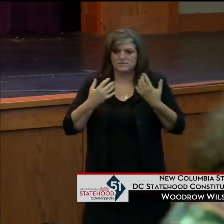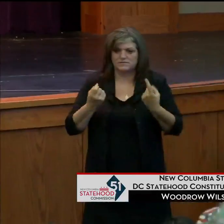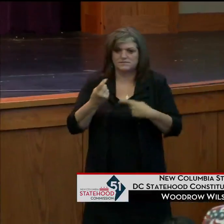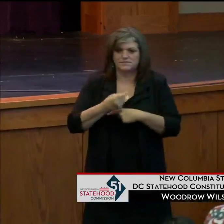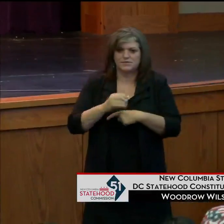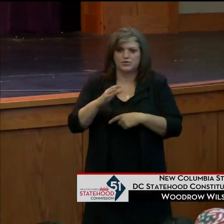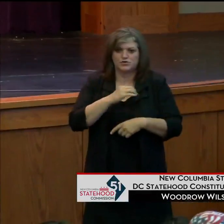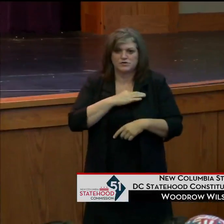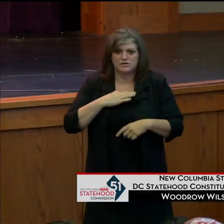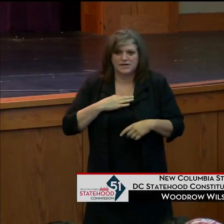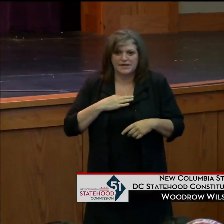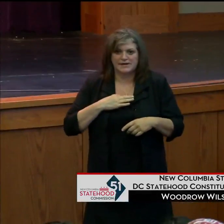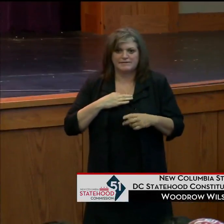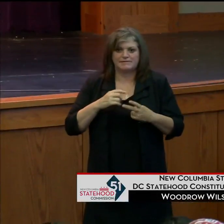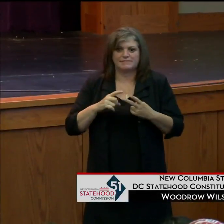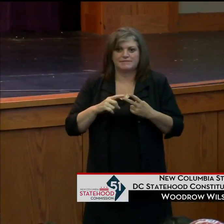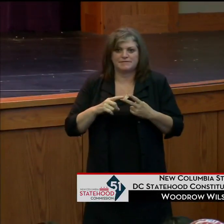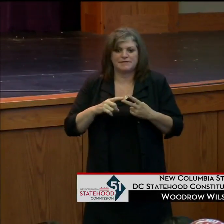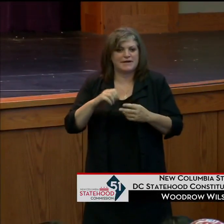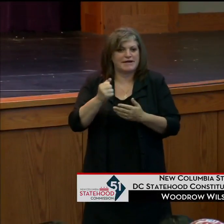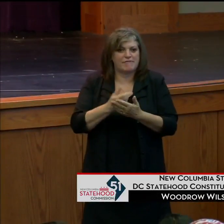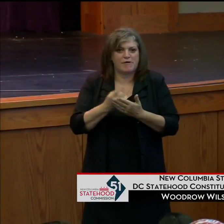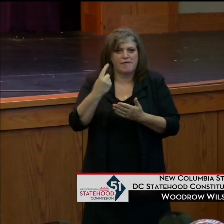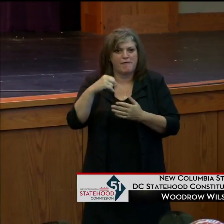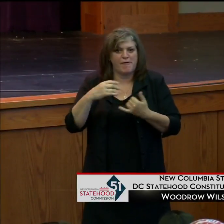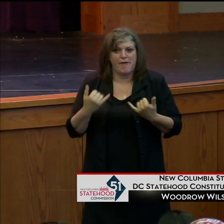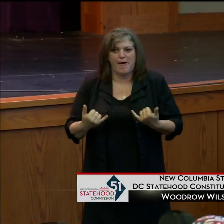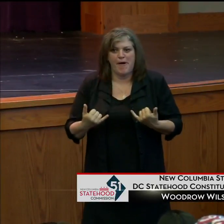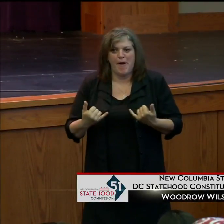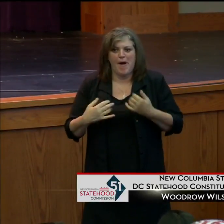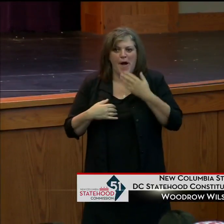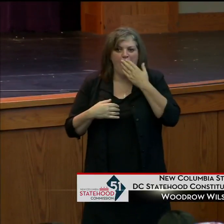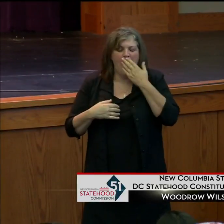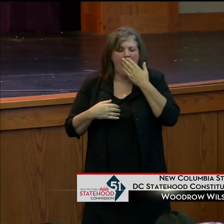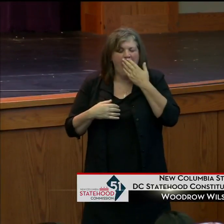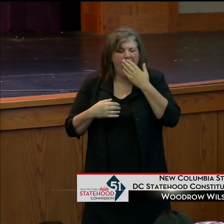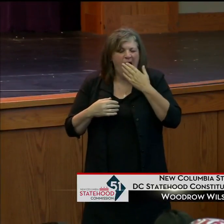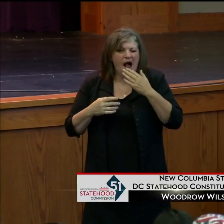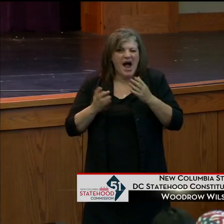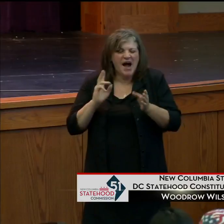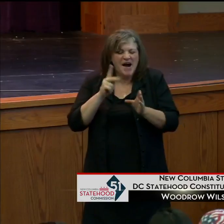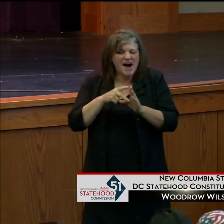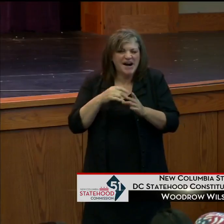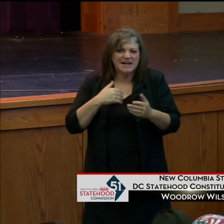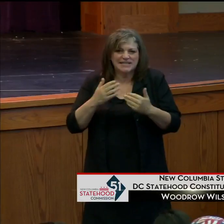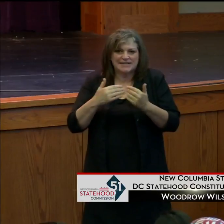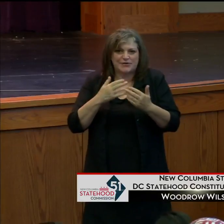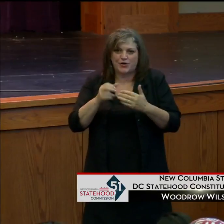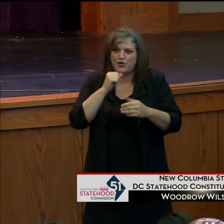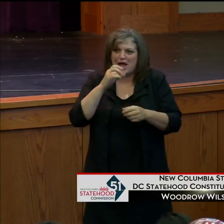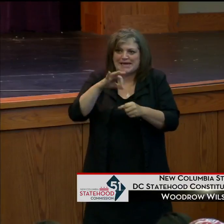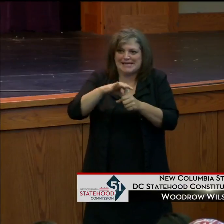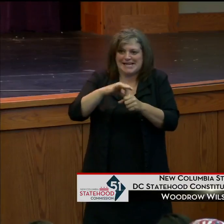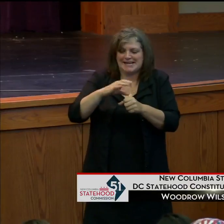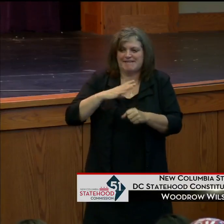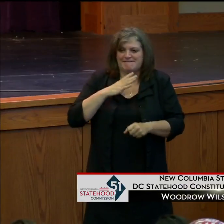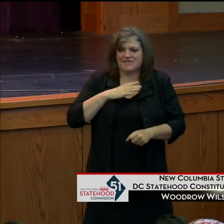OF THEIR STAFF AND ALL OF YOU FOR BEING HERE AND TAKING PART EVEN THOUGH YOU ARE NOT ELECTED DELEGATES, AND IT DOESN'T REALLY